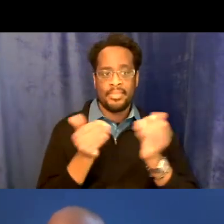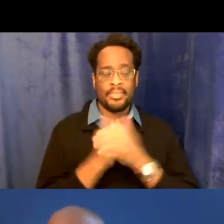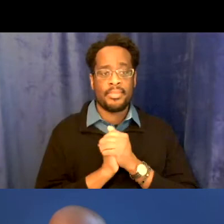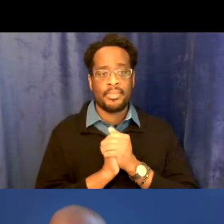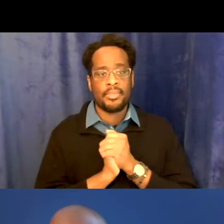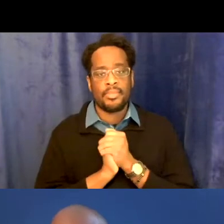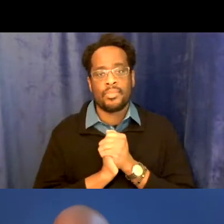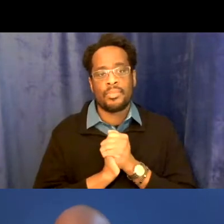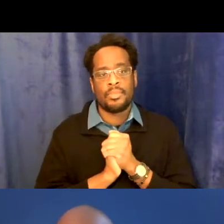next slide please